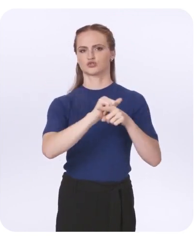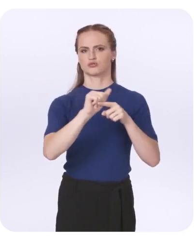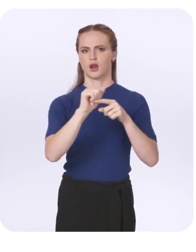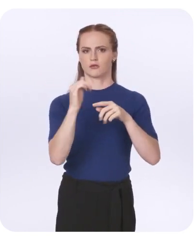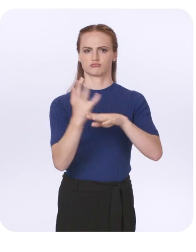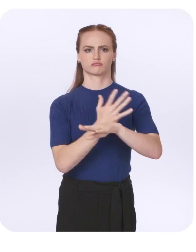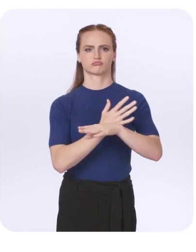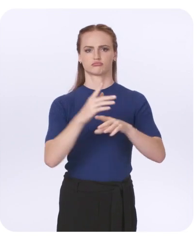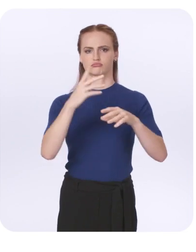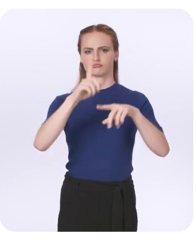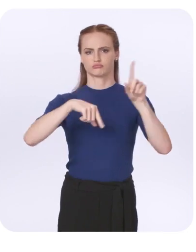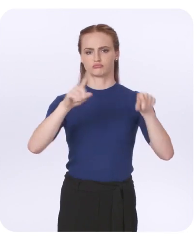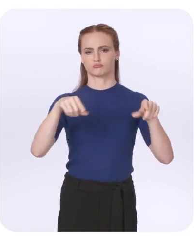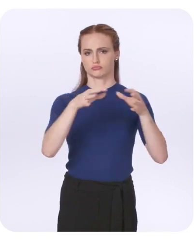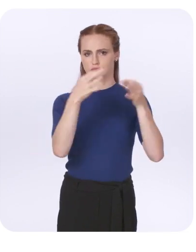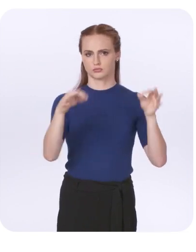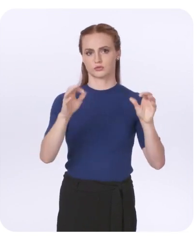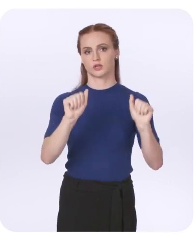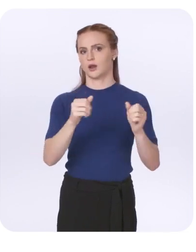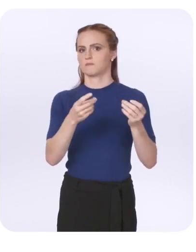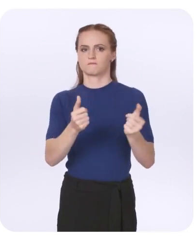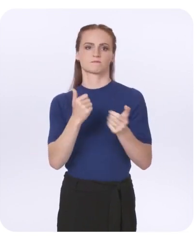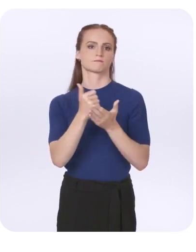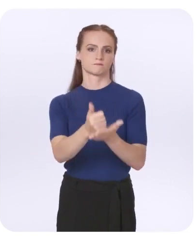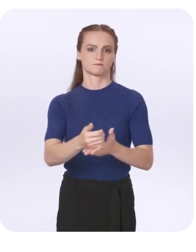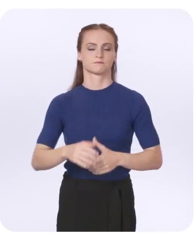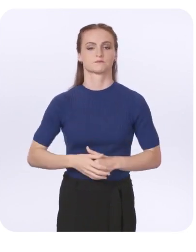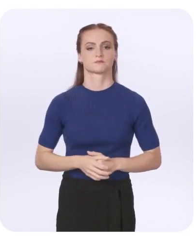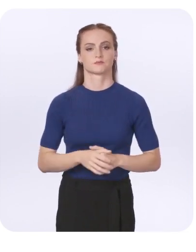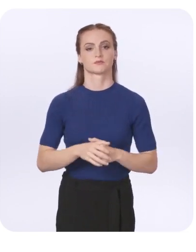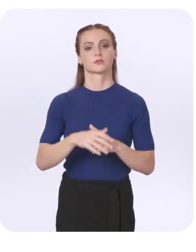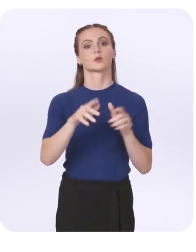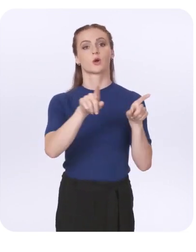Another example: reading and learning a large code base takes time,